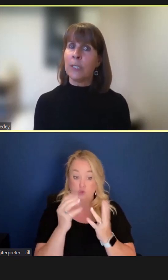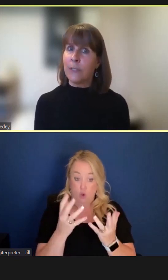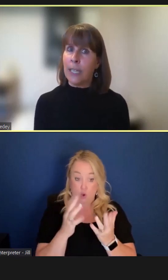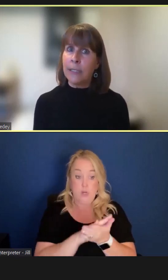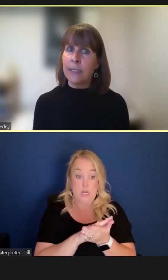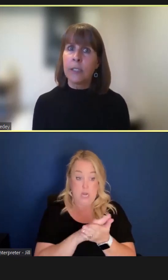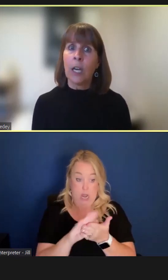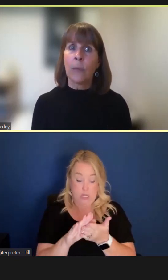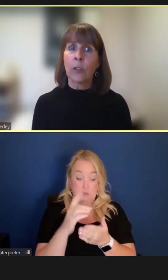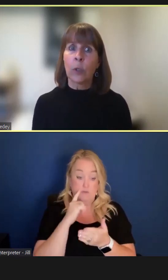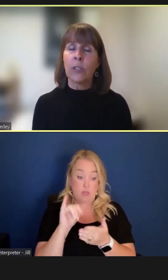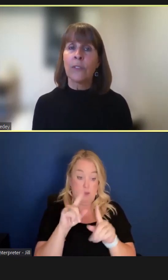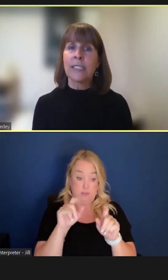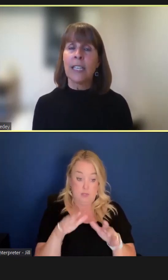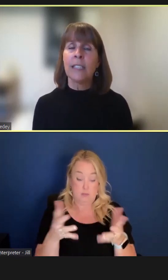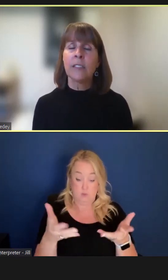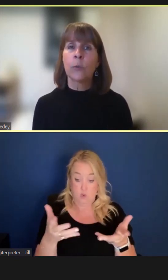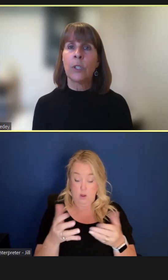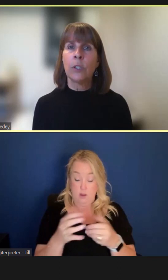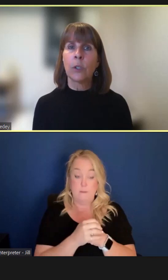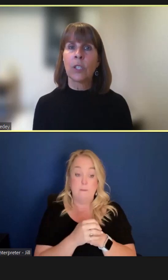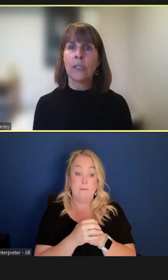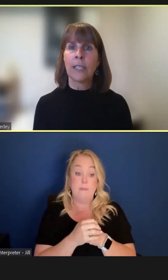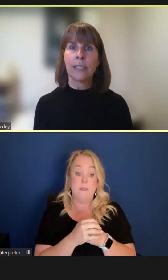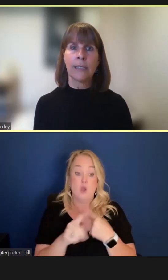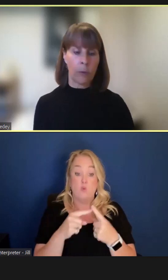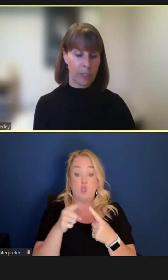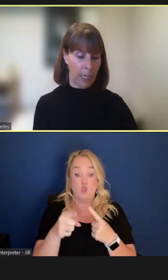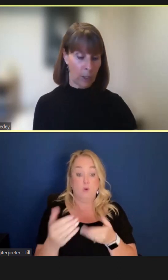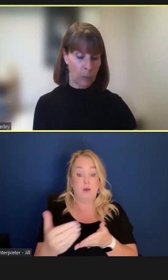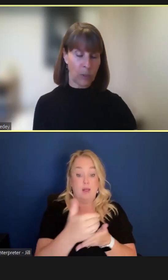test um the norm reference test when you're collect language outcomes across